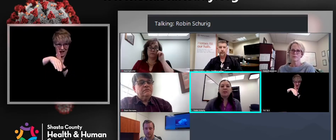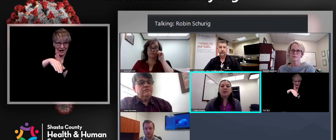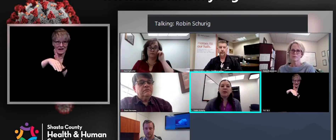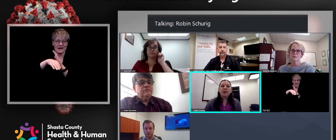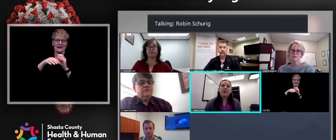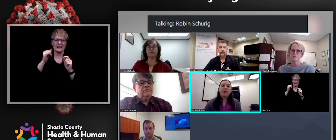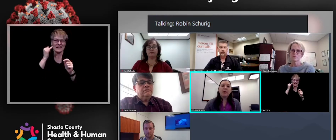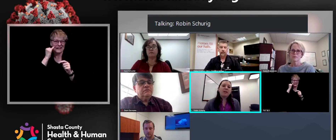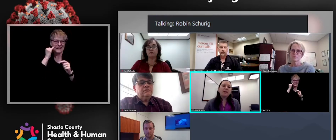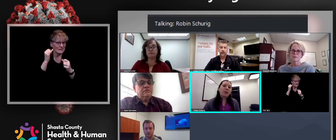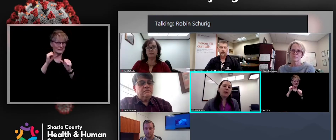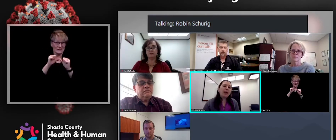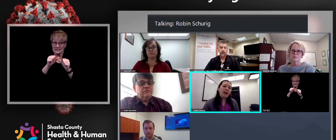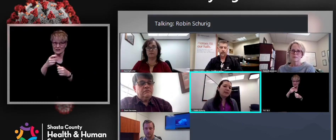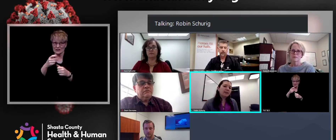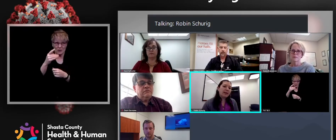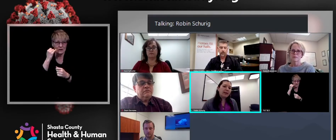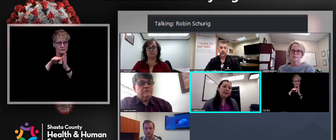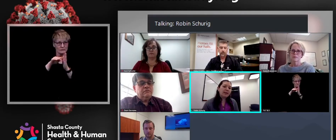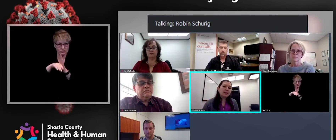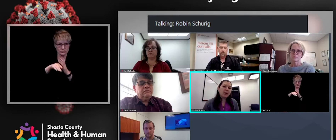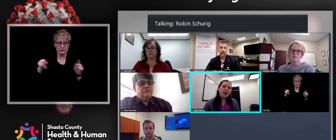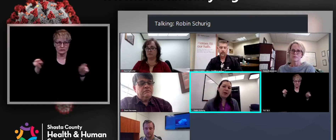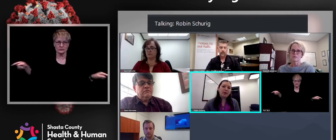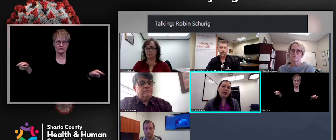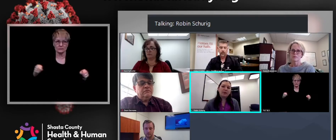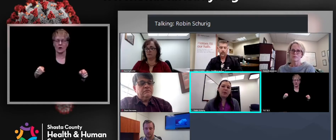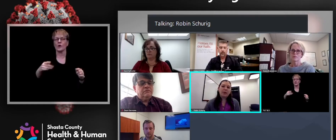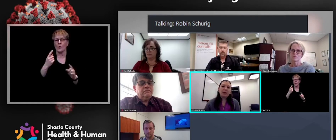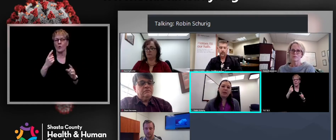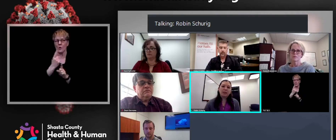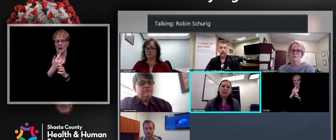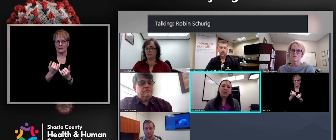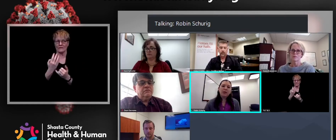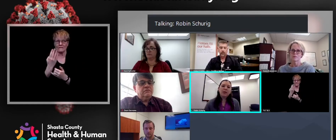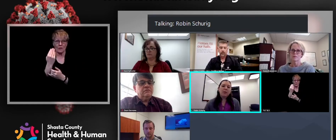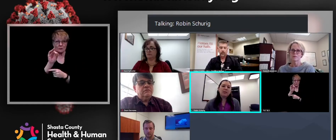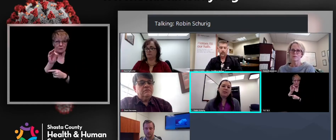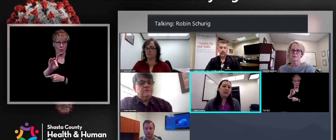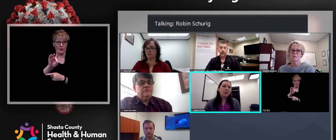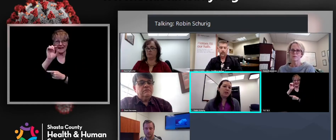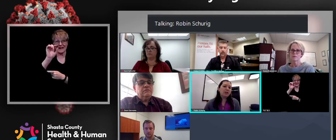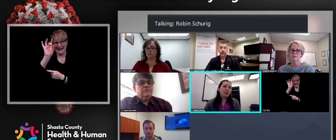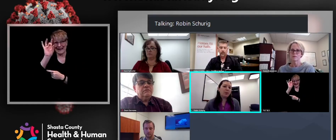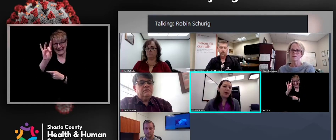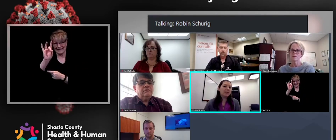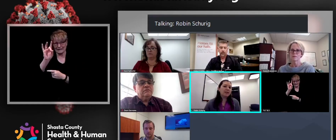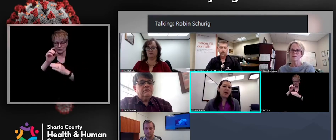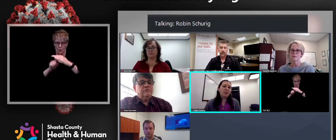rate is currently 14.8 daily cases per 100,000 population, which is still more than twice the